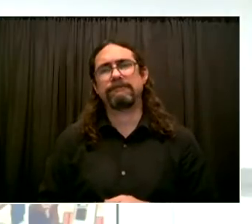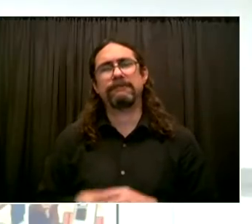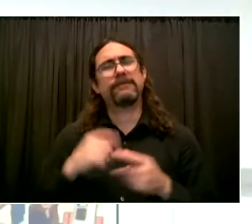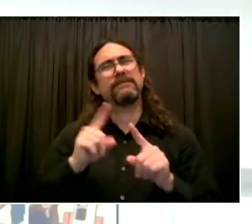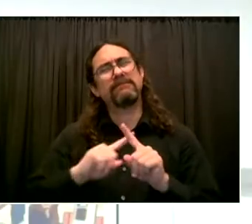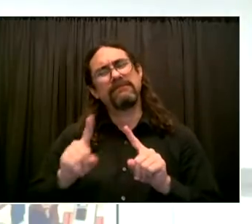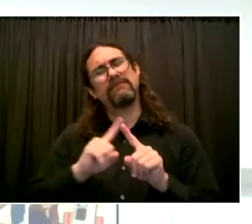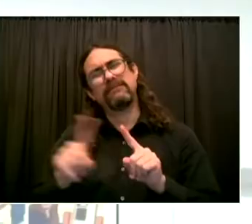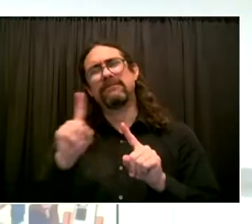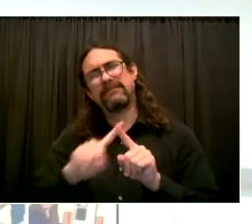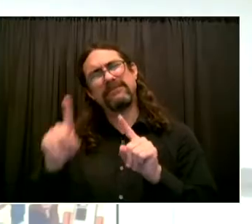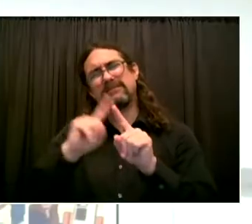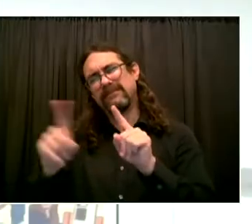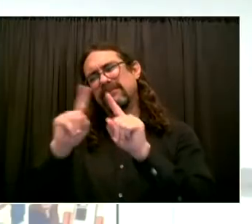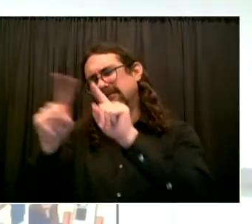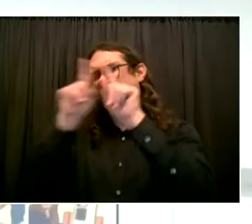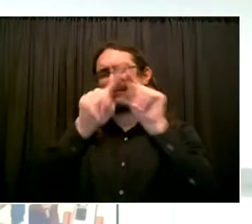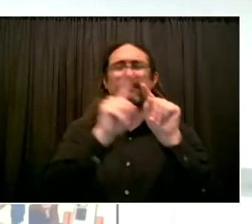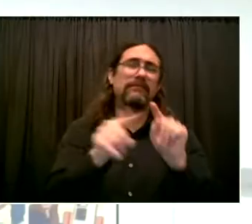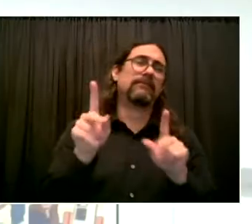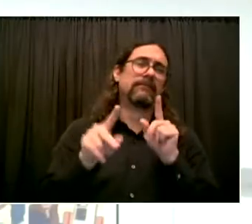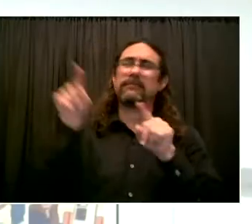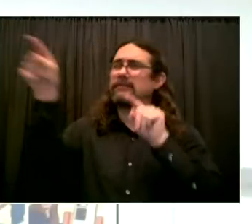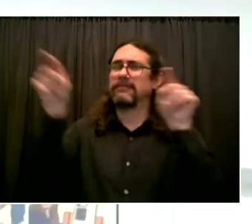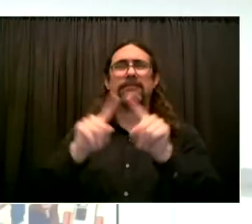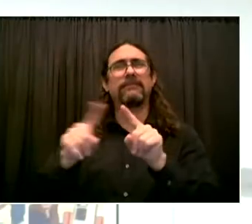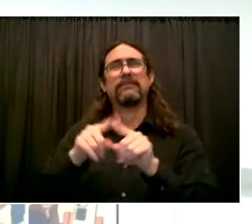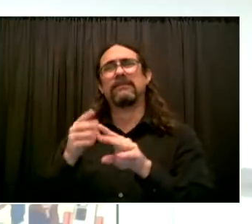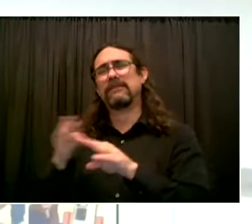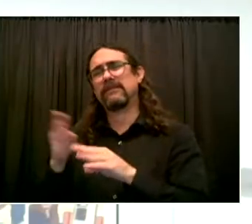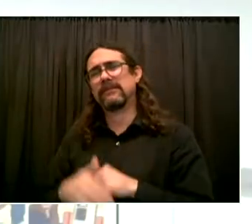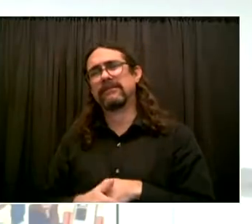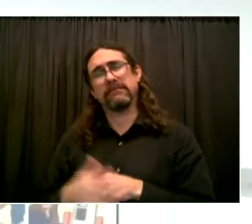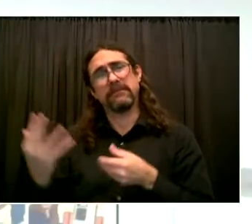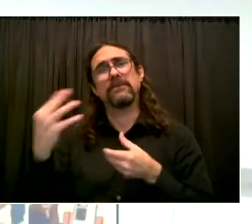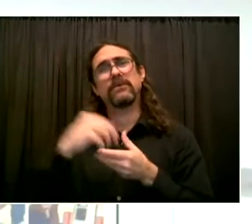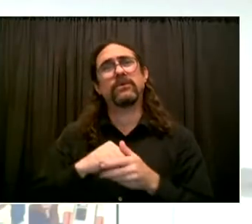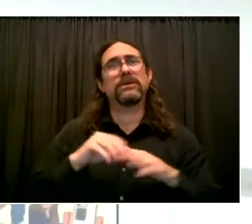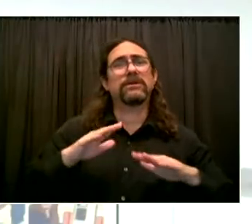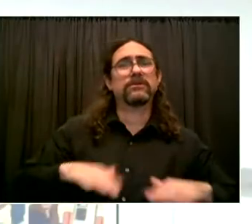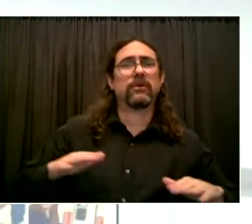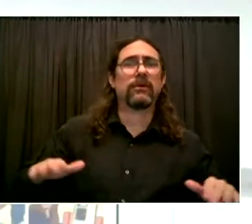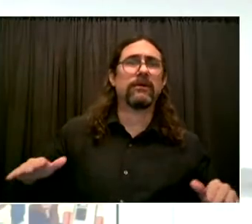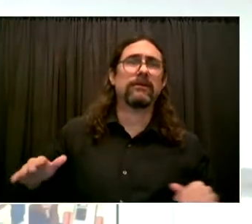DESPITE WIDESPREAD ACCESS TO VACCINATION. CHILDREN WHO ARE STILL TOO YOUNG TO GET THE